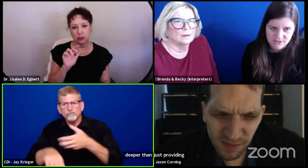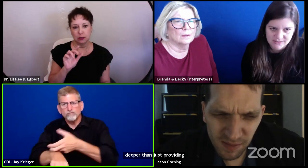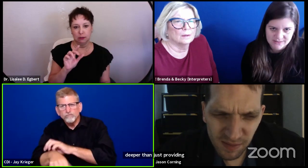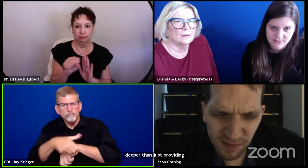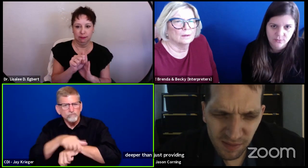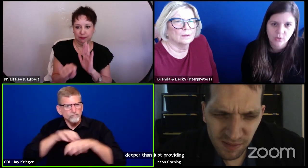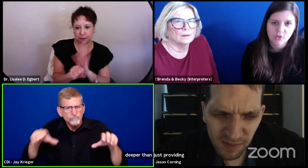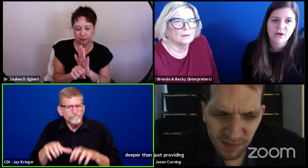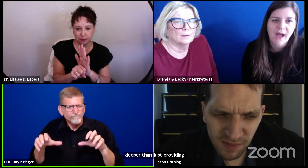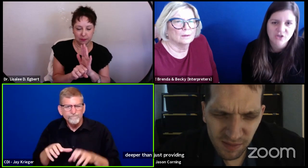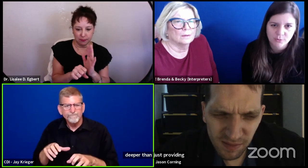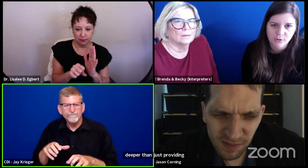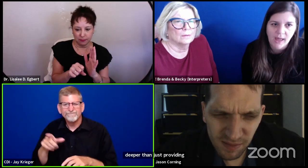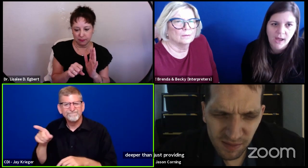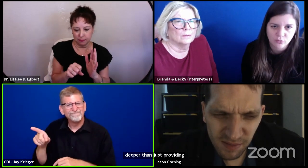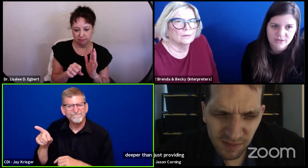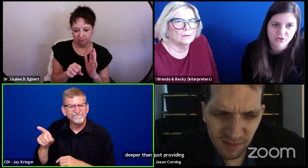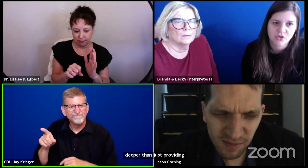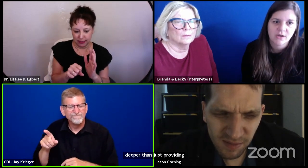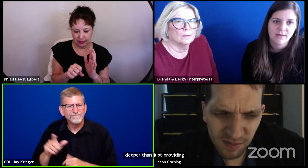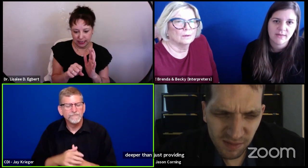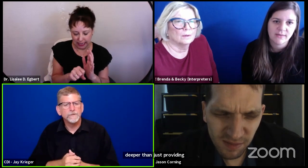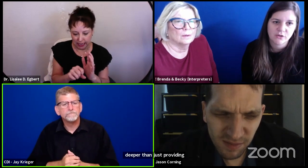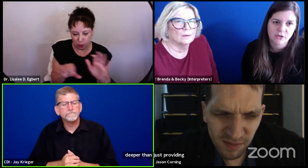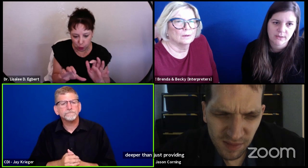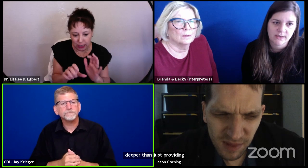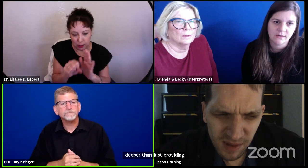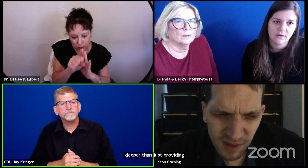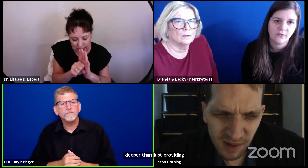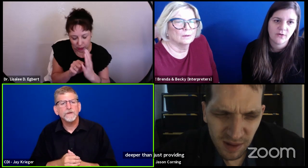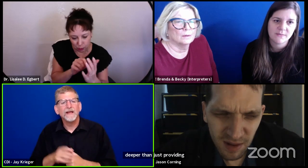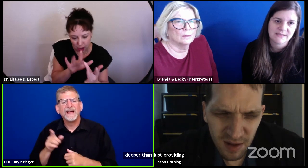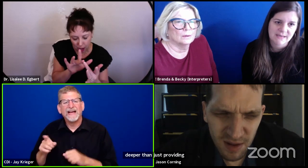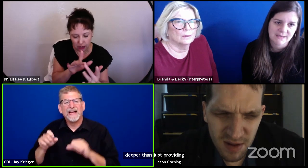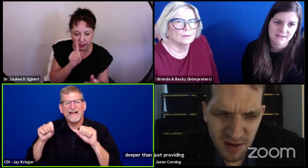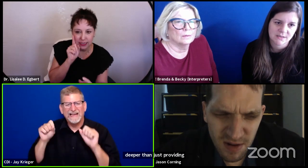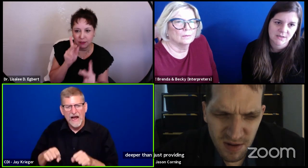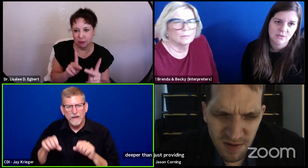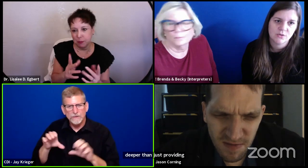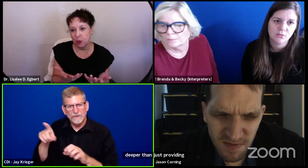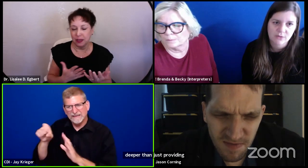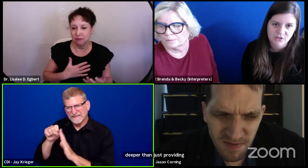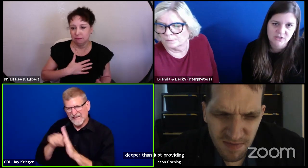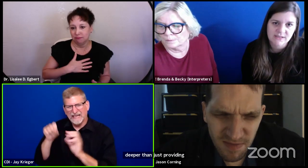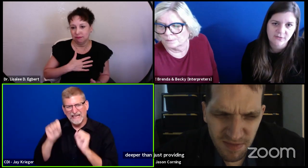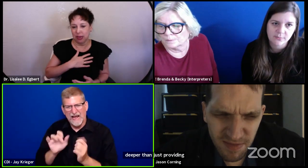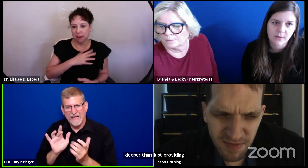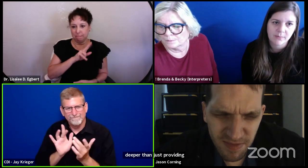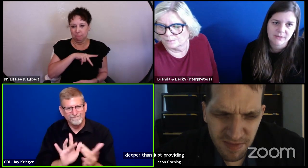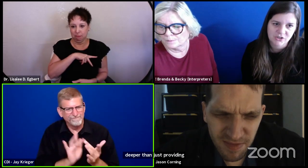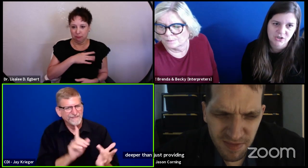What is their actionable outreach that they are doing from the state to reach the Deaf population.